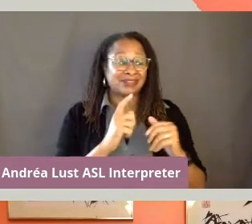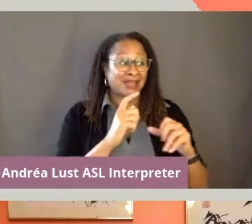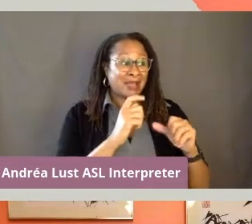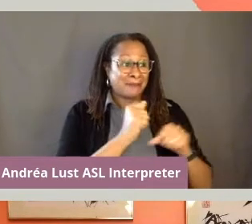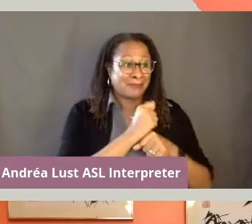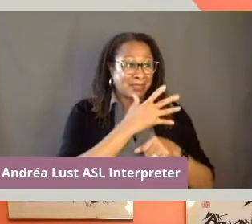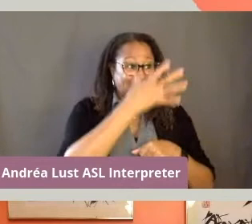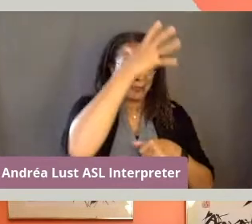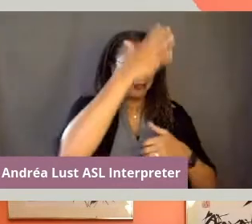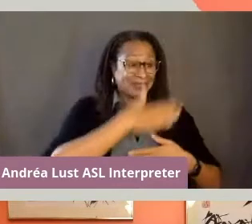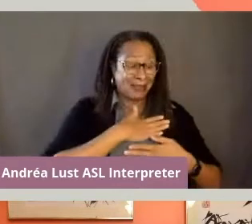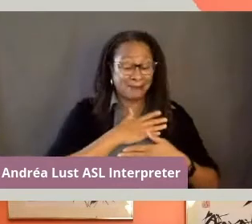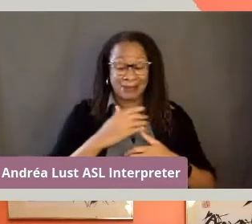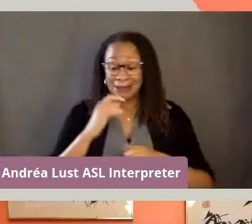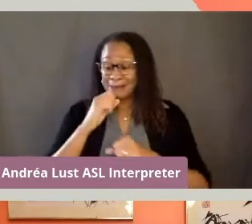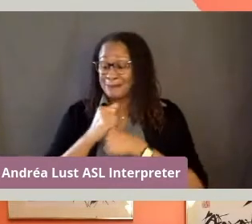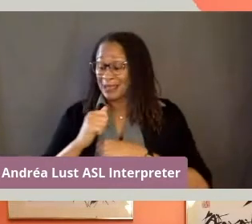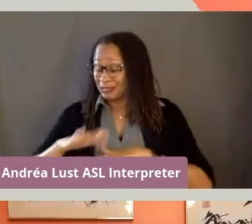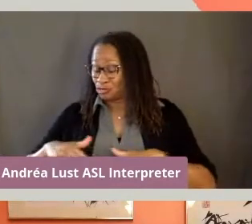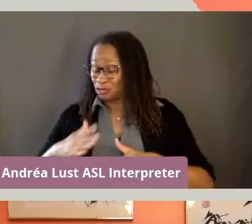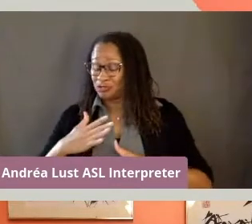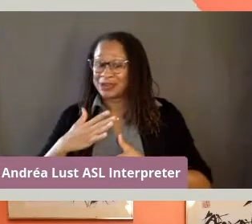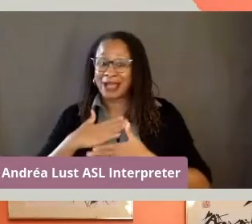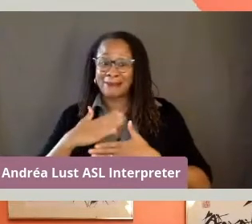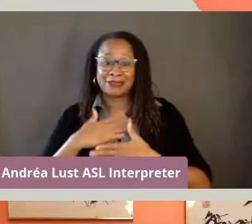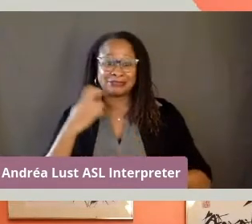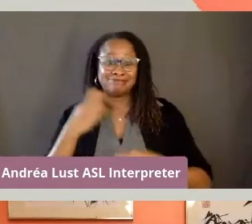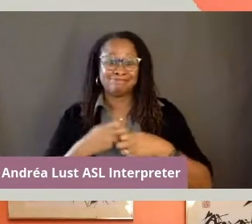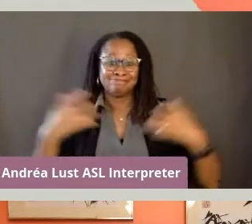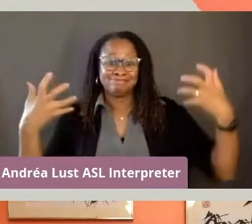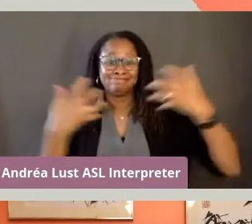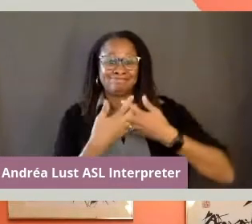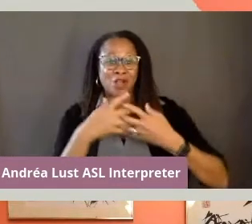I think like by nature, you know,